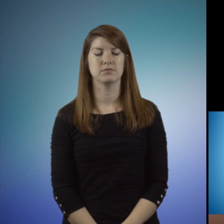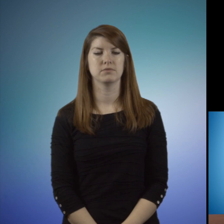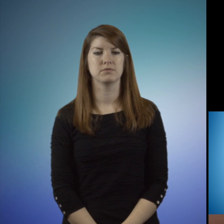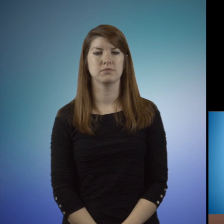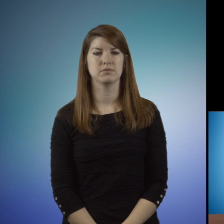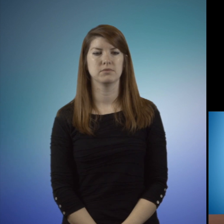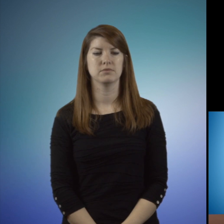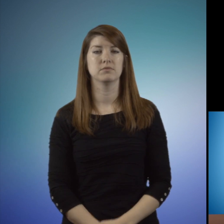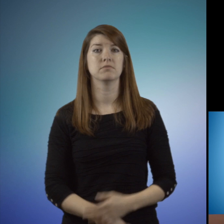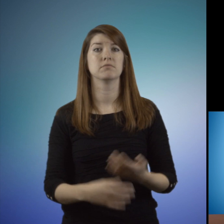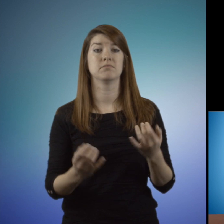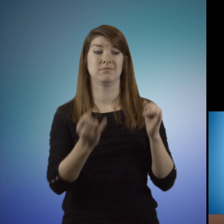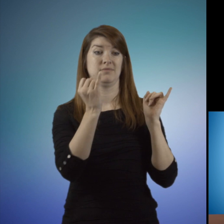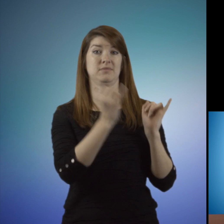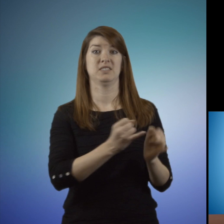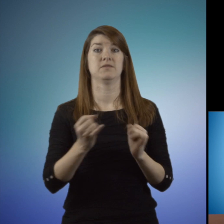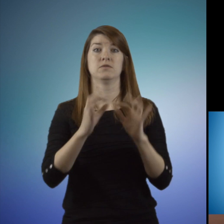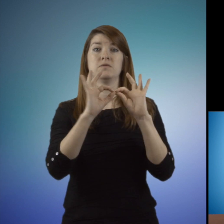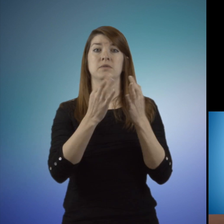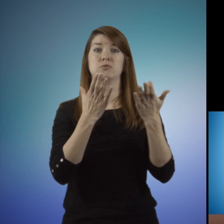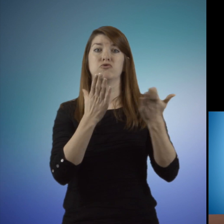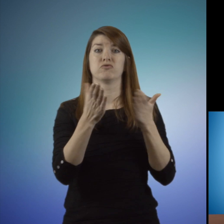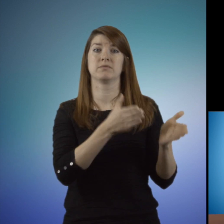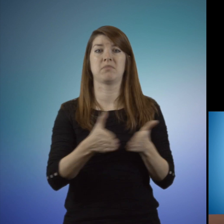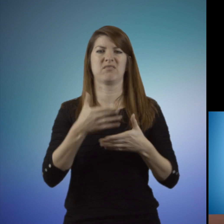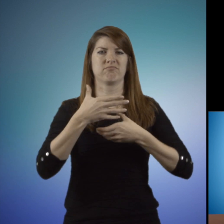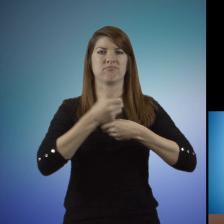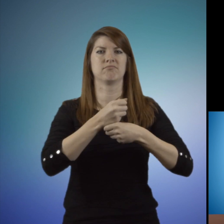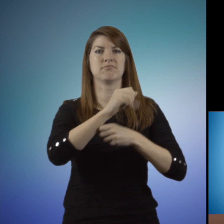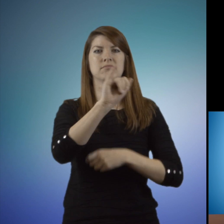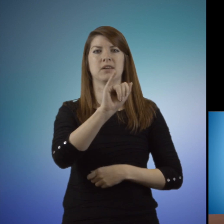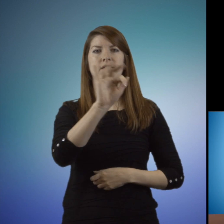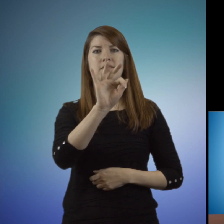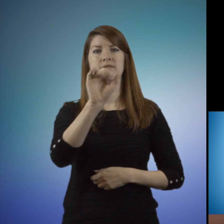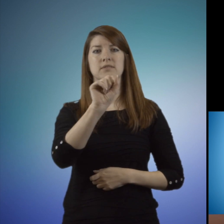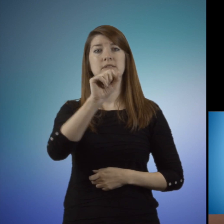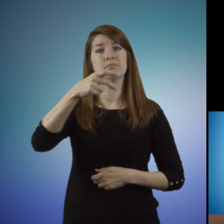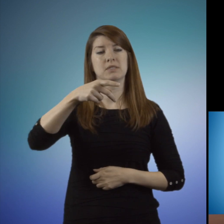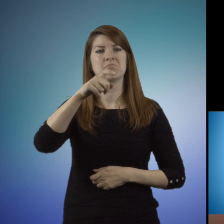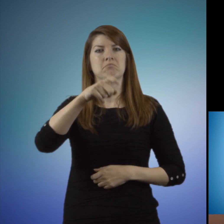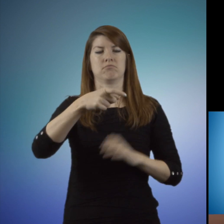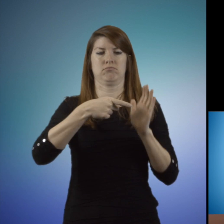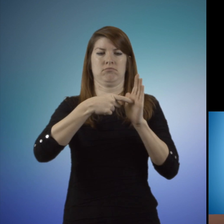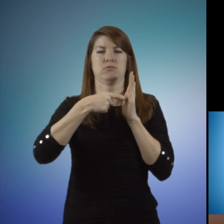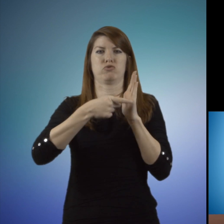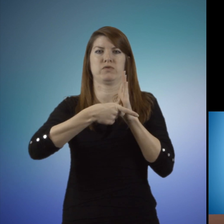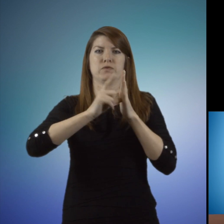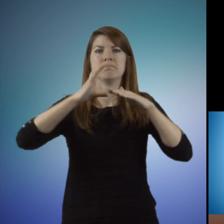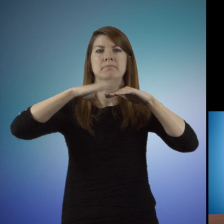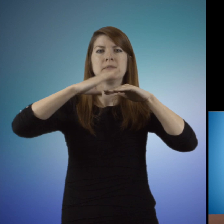The Individual Family Service Plan, or the IFSP, has to be reviewed at least every 6 months to monitor progress.